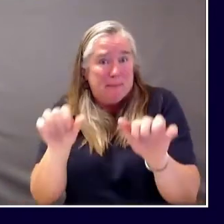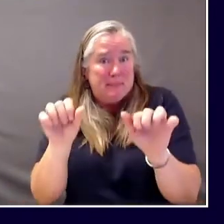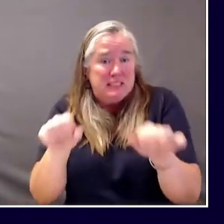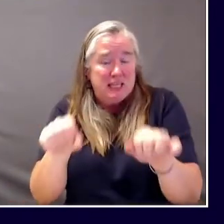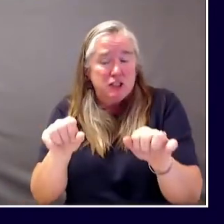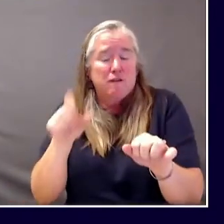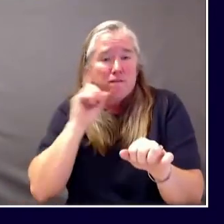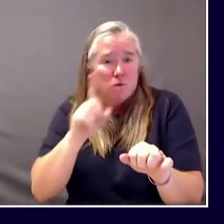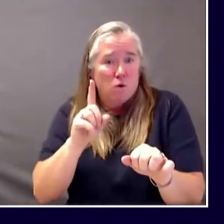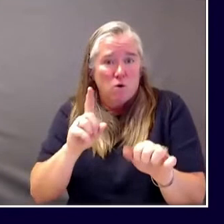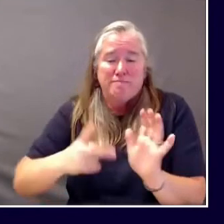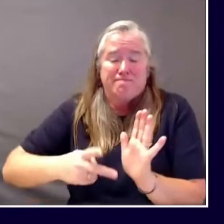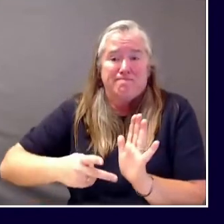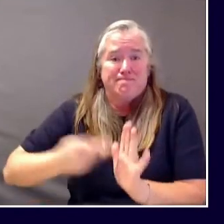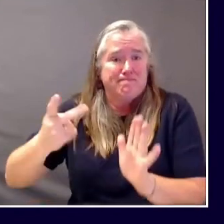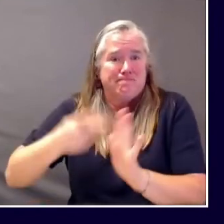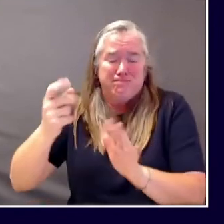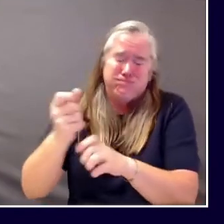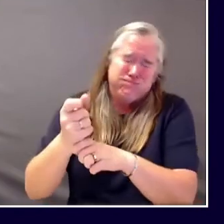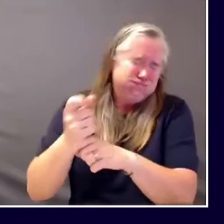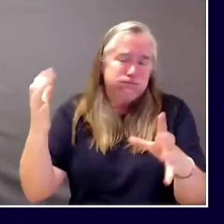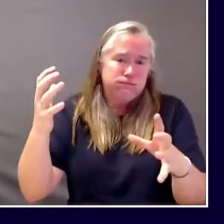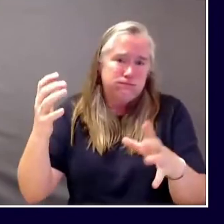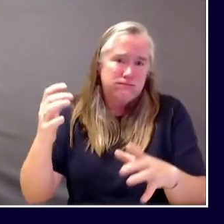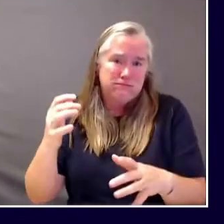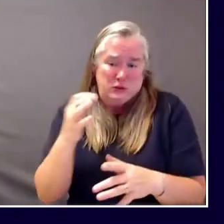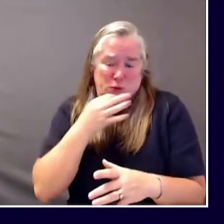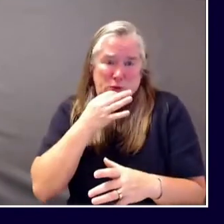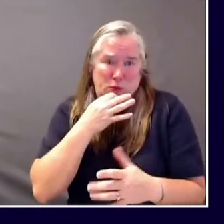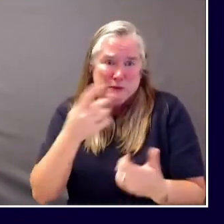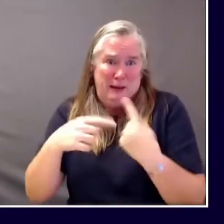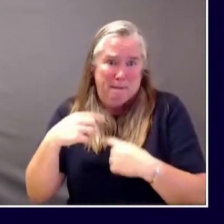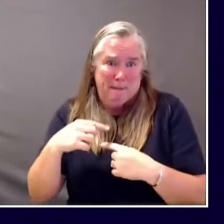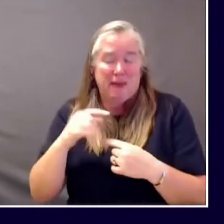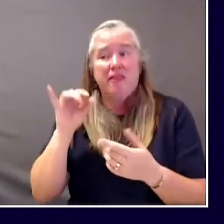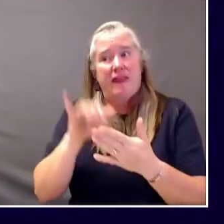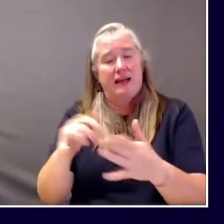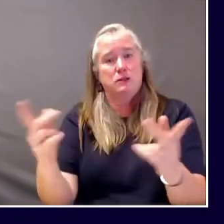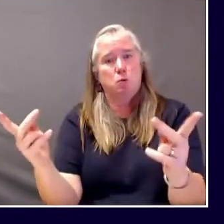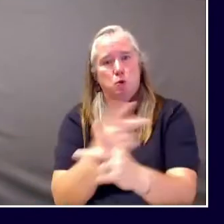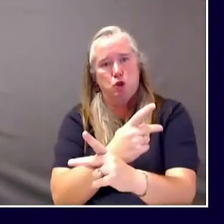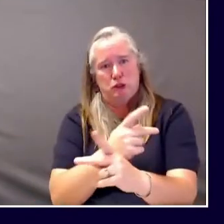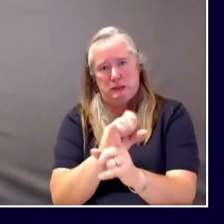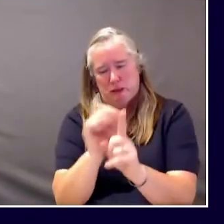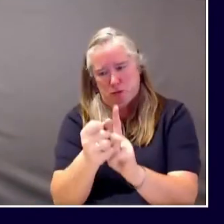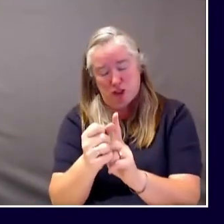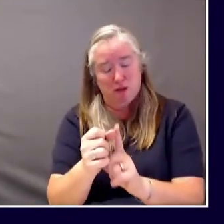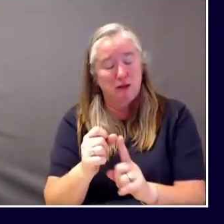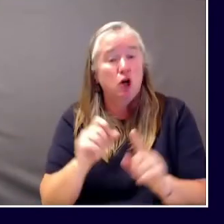growth coming to me that would be the worst case